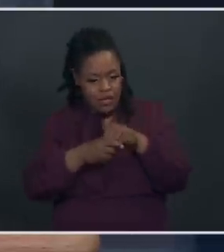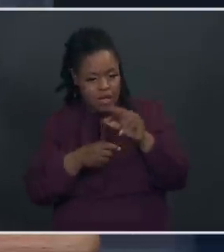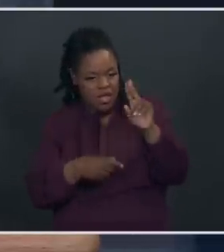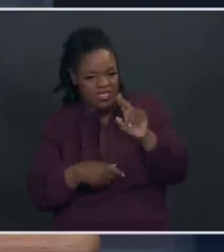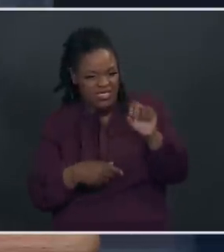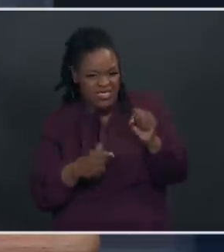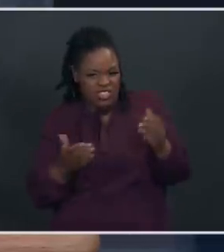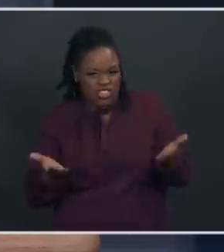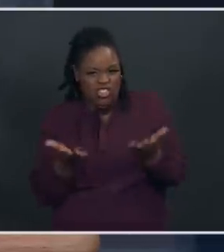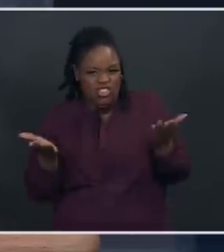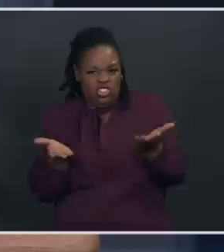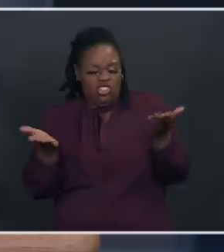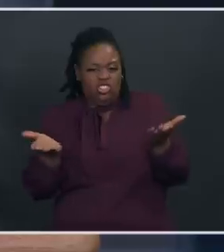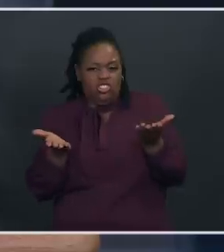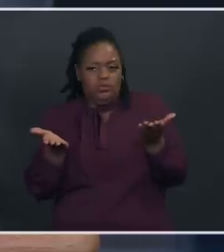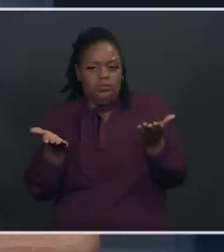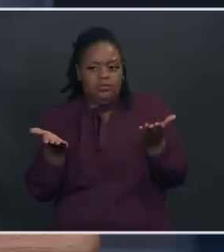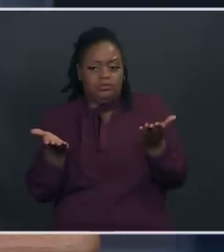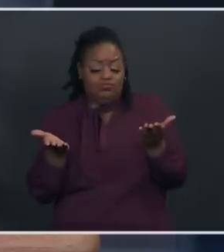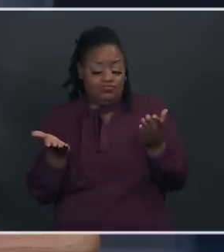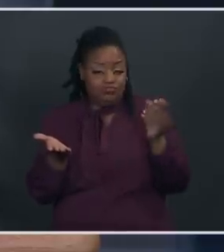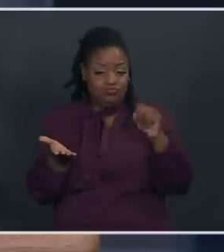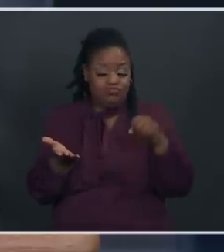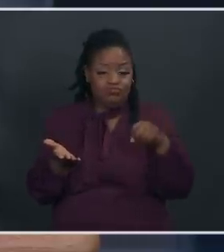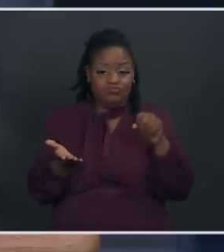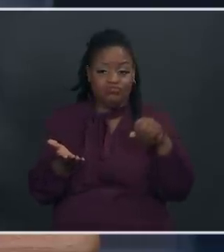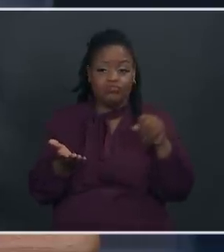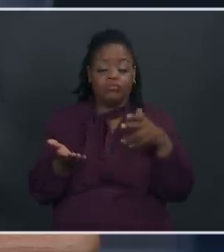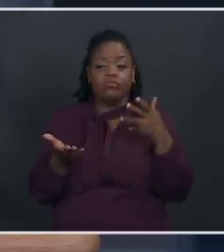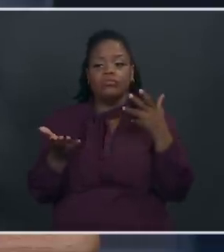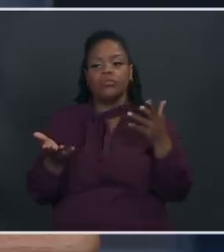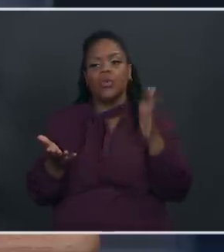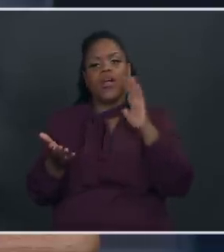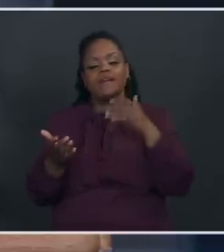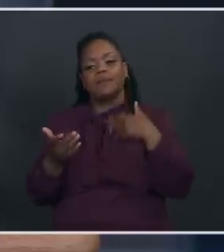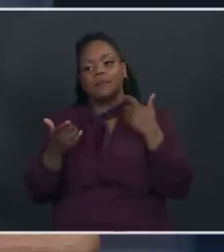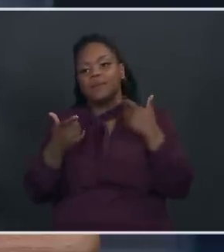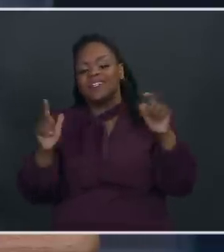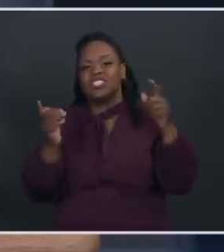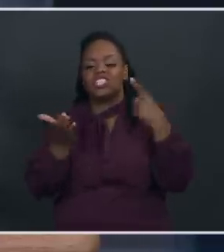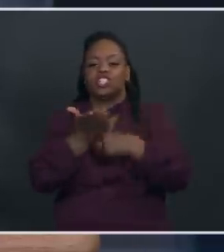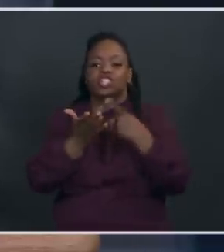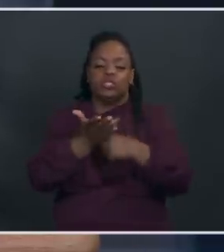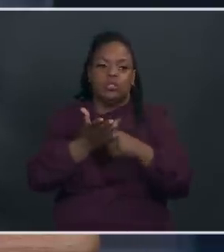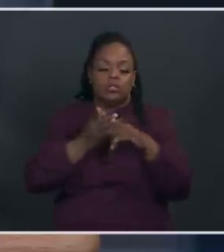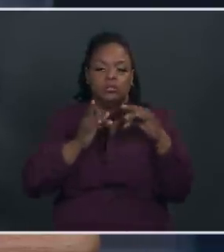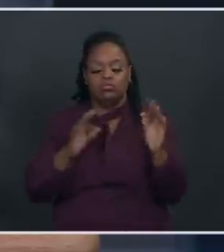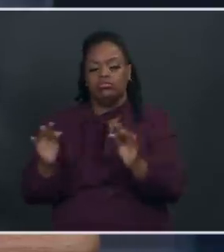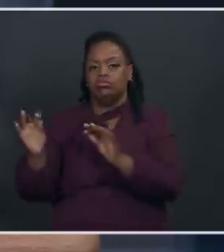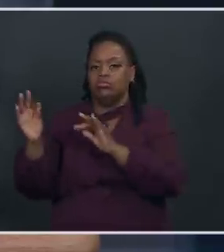And there is going to be a large discussion about how we make sure that a lot of the investment